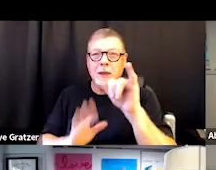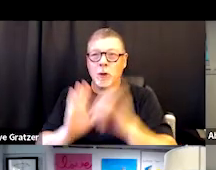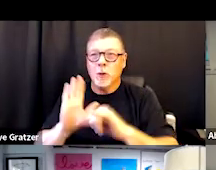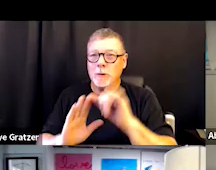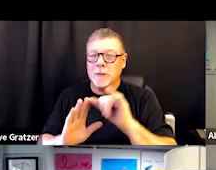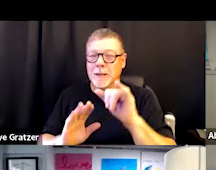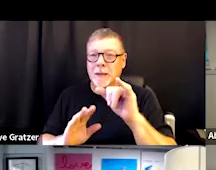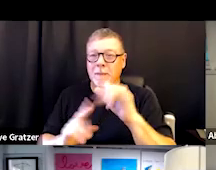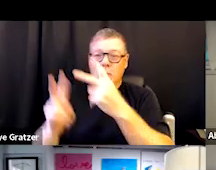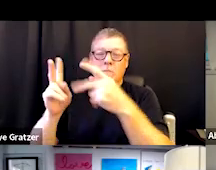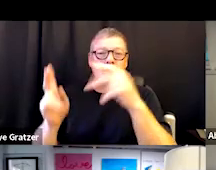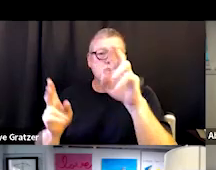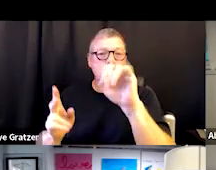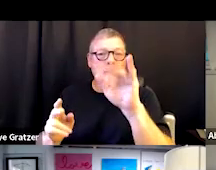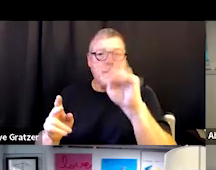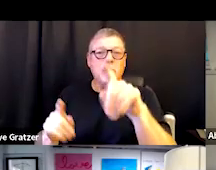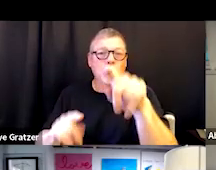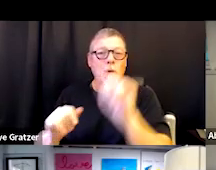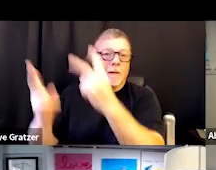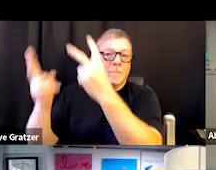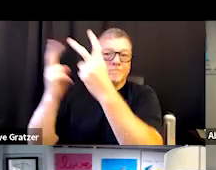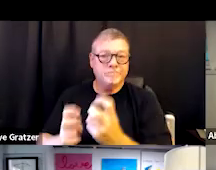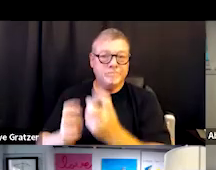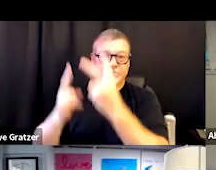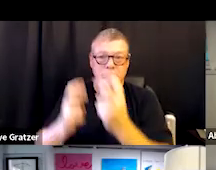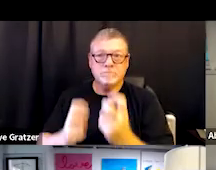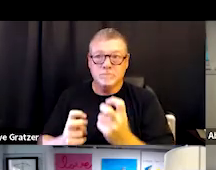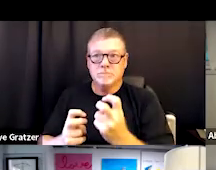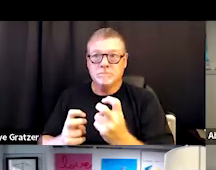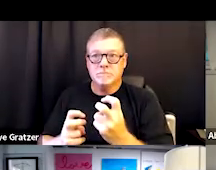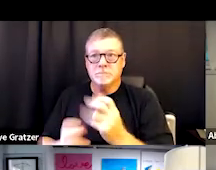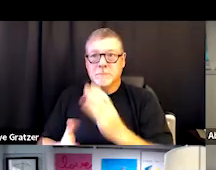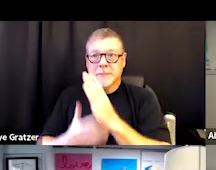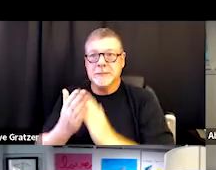there's download options where you might be able to download some of those videos.